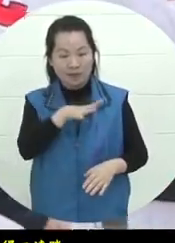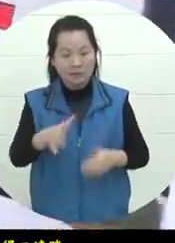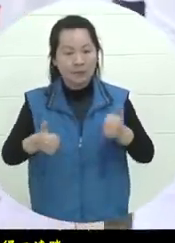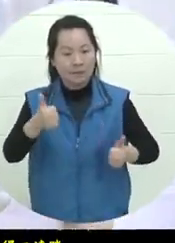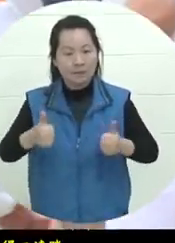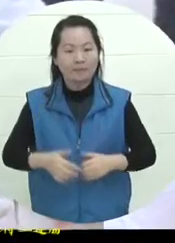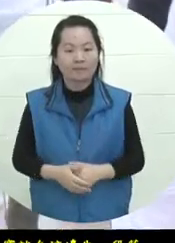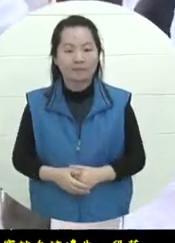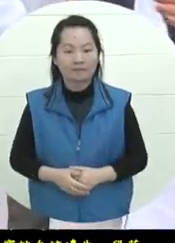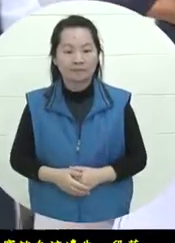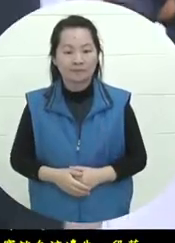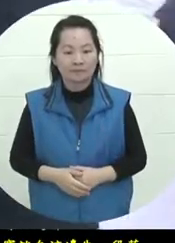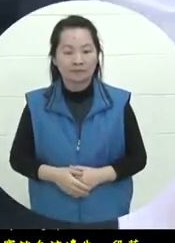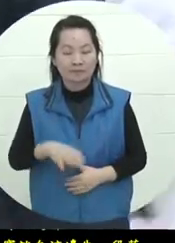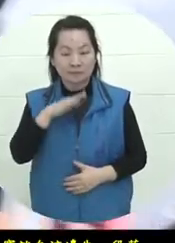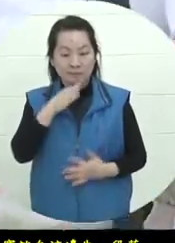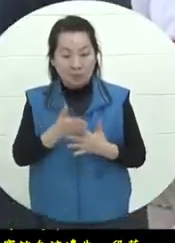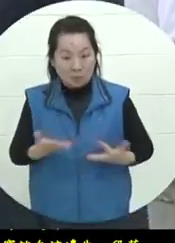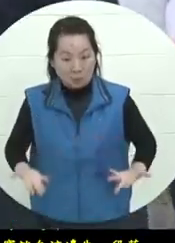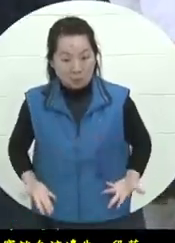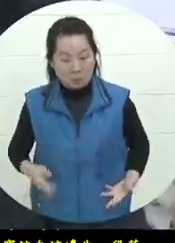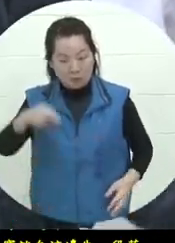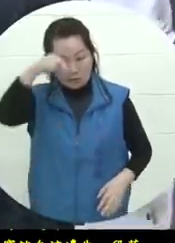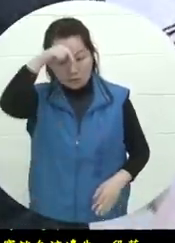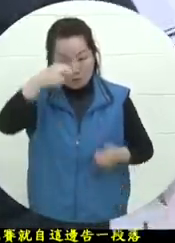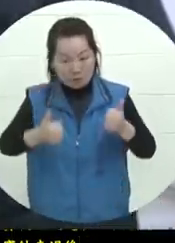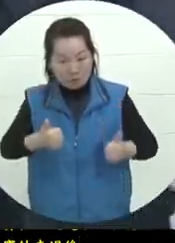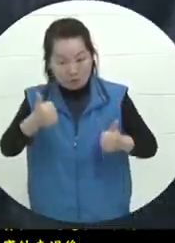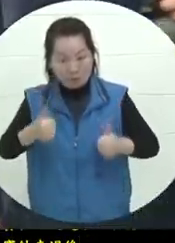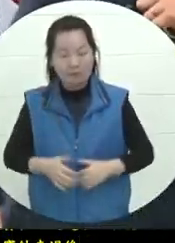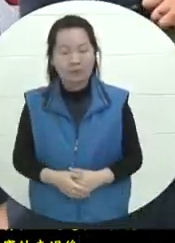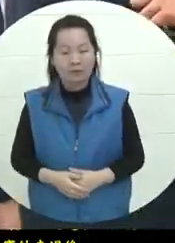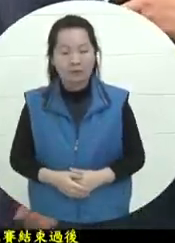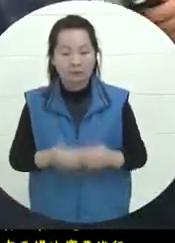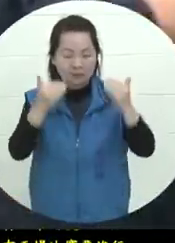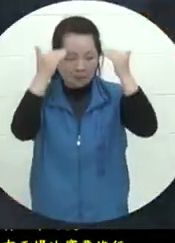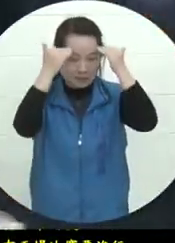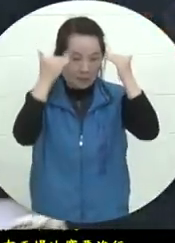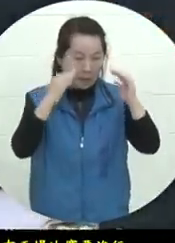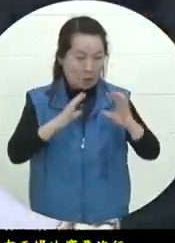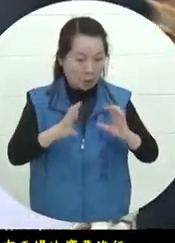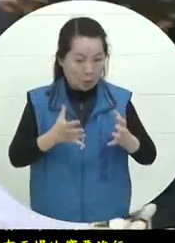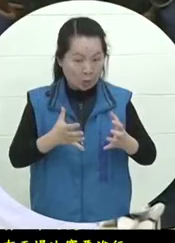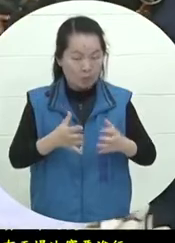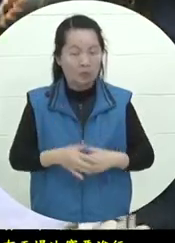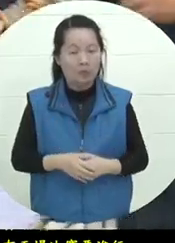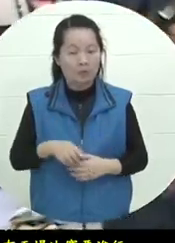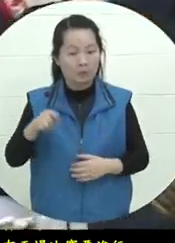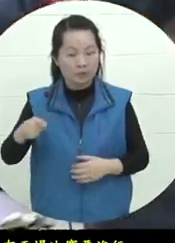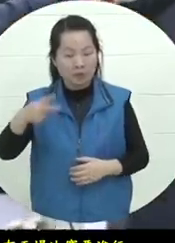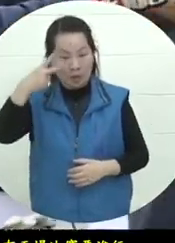Wait for a while and then in the afternoon The Korean team will play against Mexico first